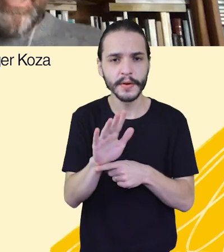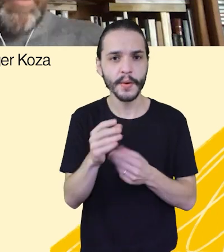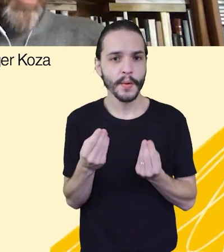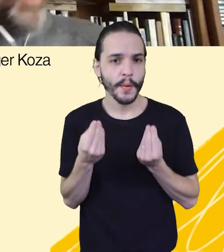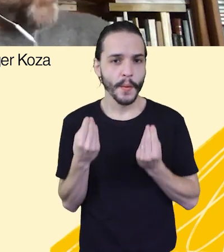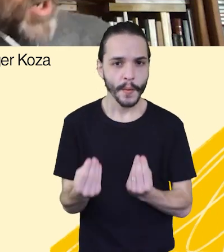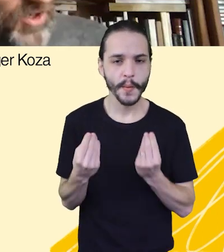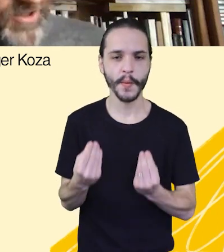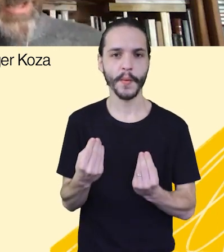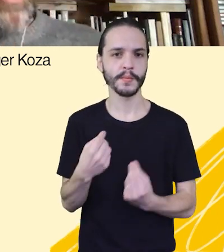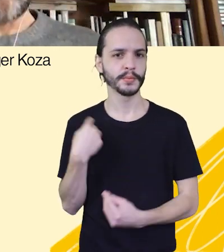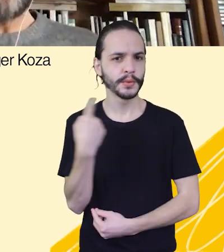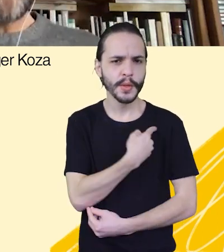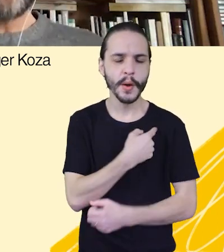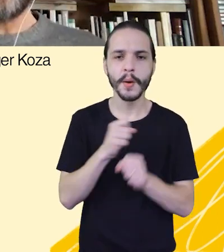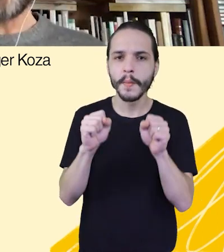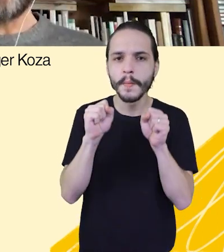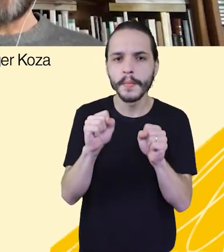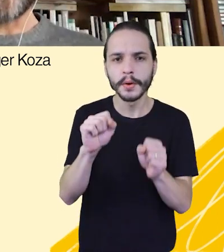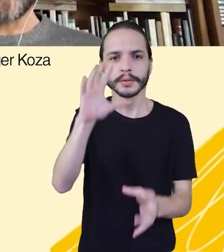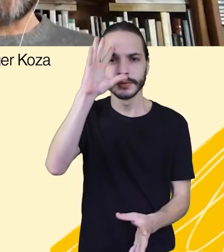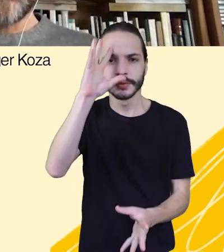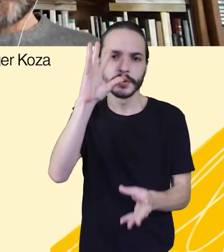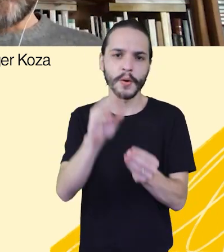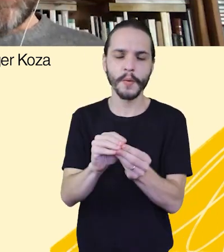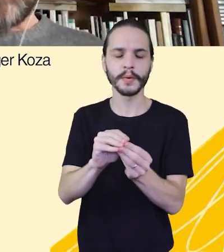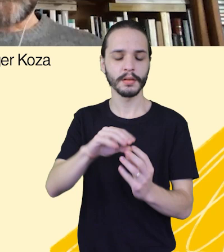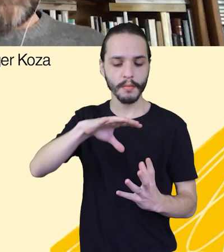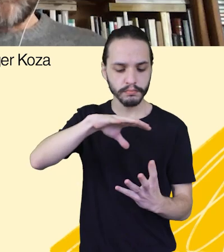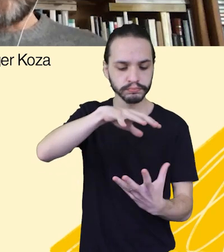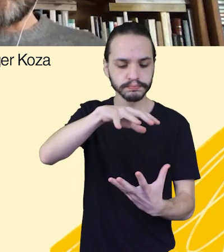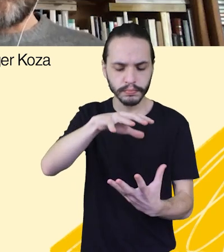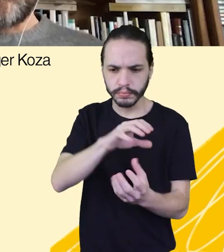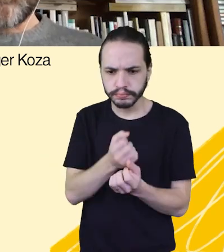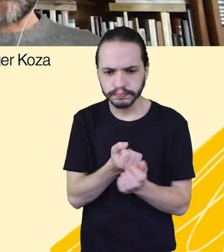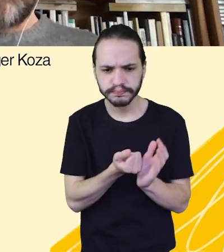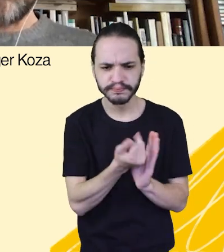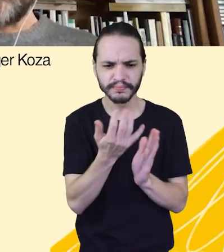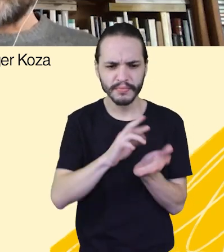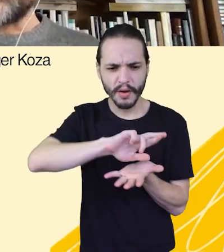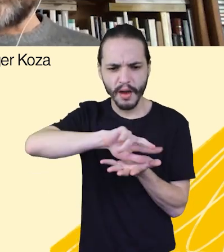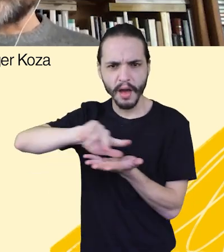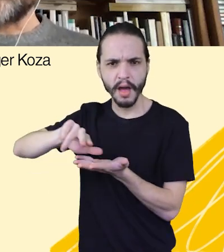And let me put words on that. I think one of the most outstanding feature of your films is: